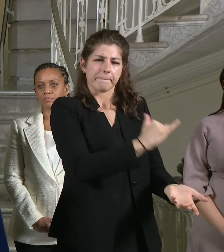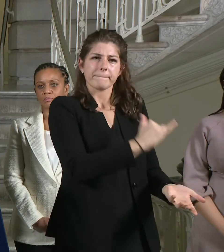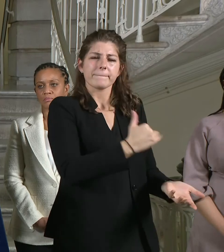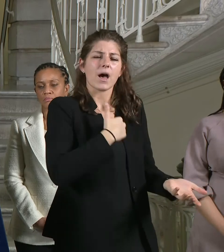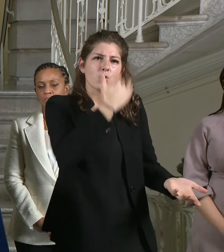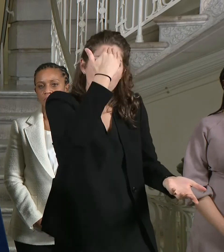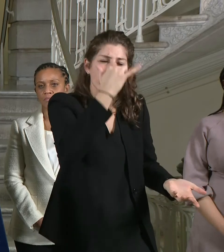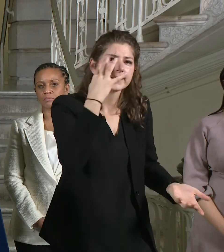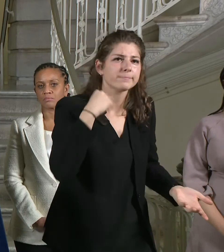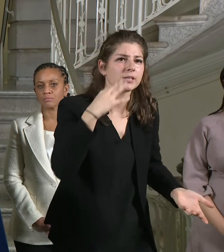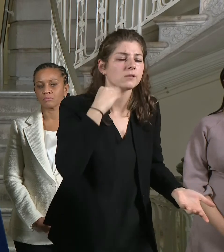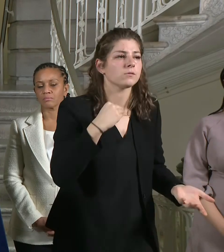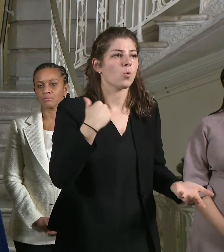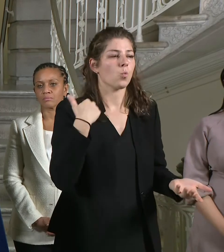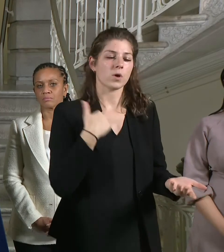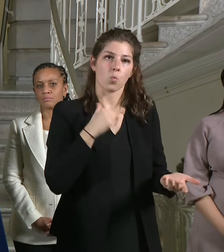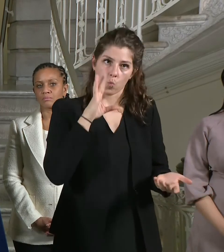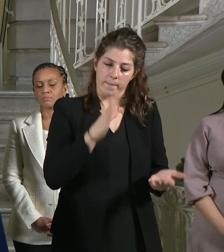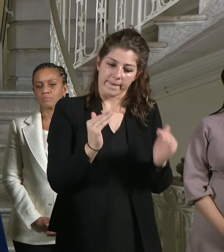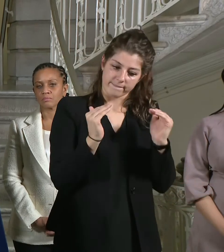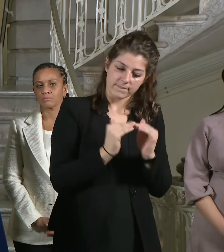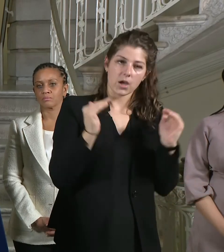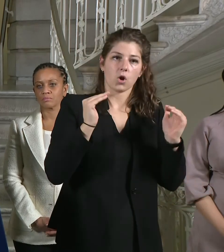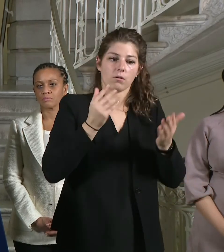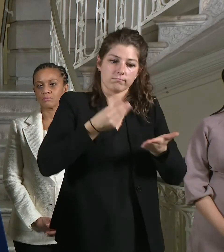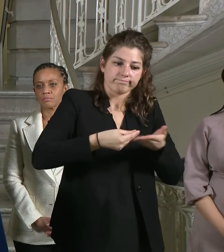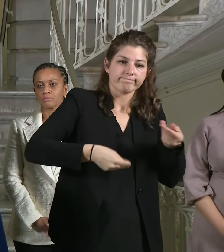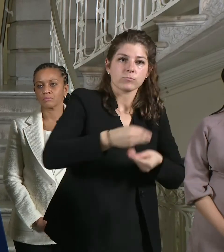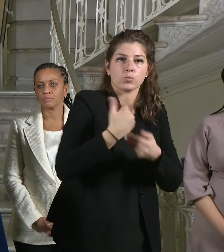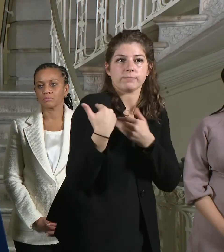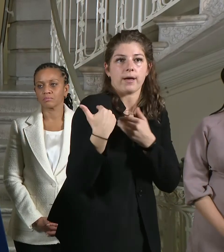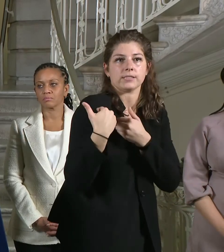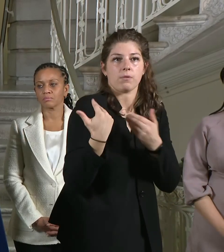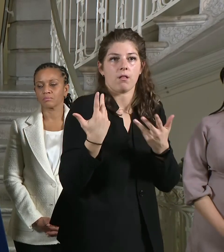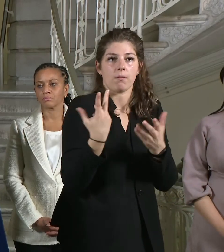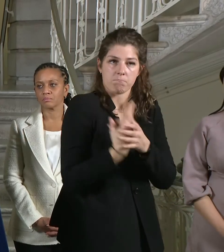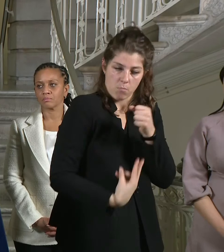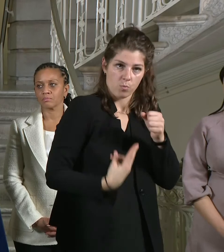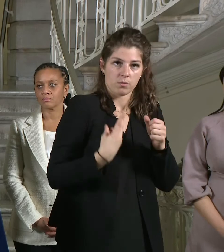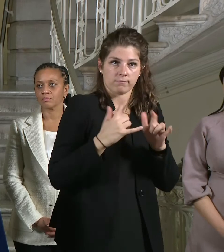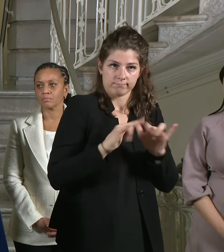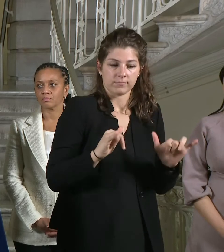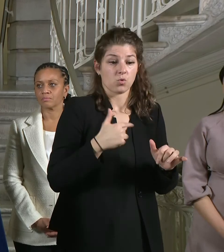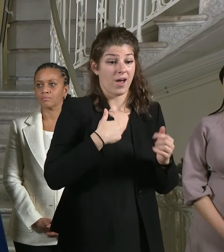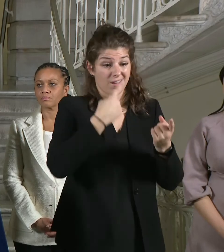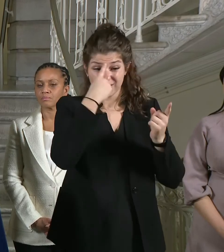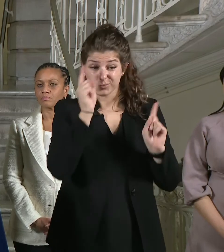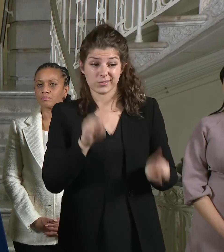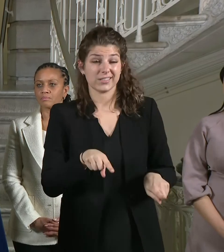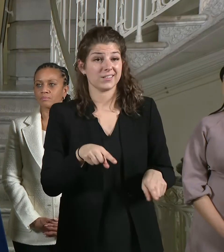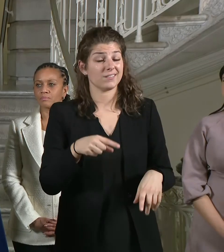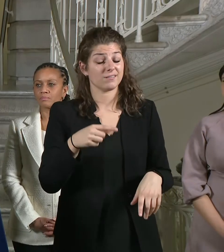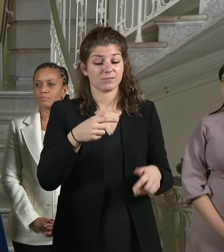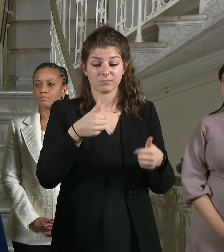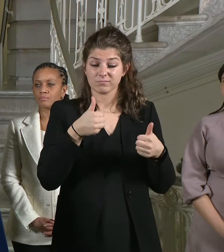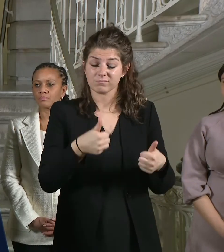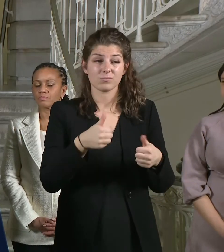PENSION, THAT'S MY PENSION. THAT'S WHO I WAS SO I KNOW WHAT THEY DO. WE ARE GOING TO BE AS